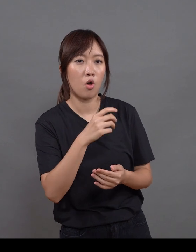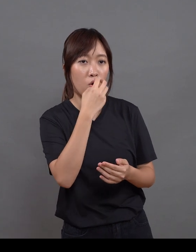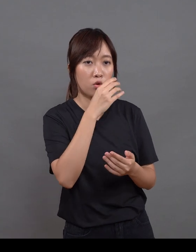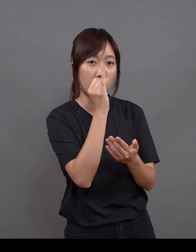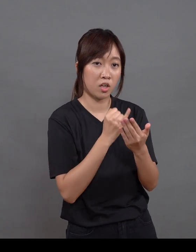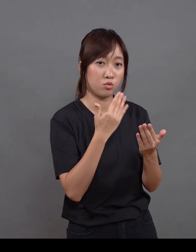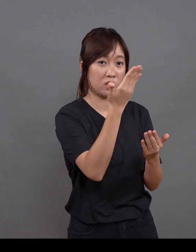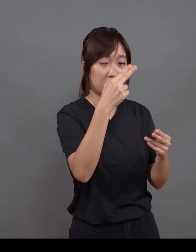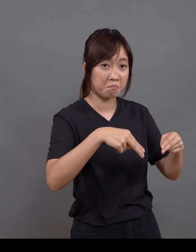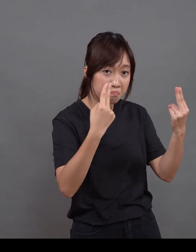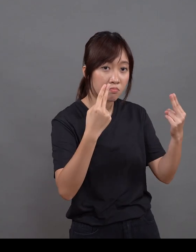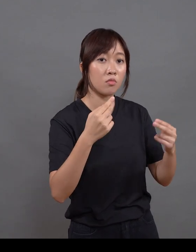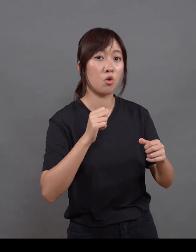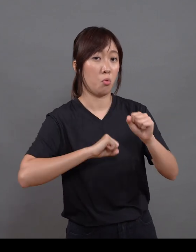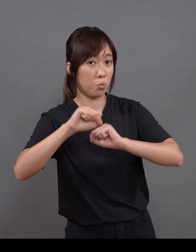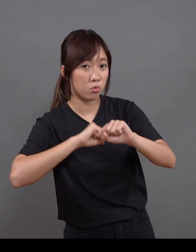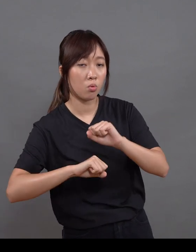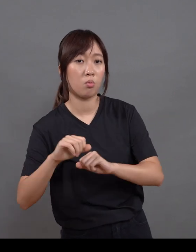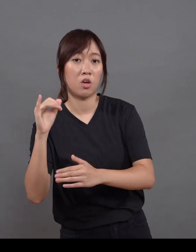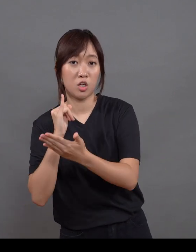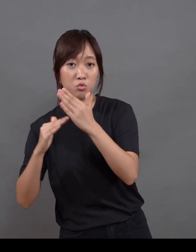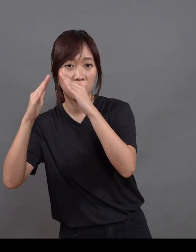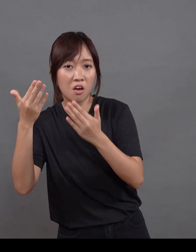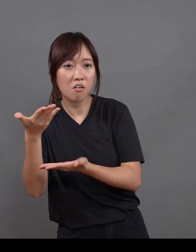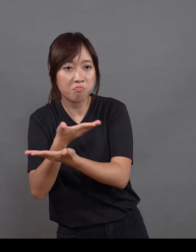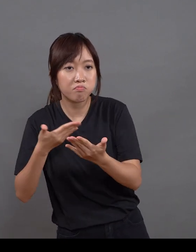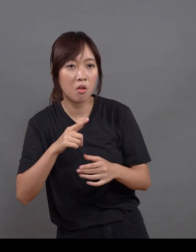he documented openings of almost